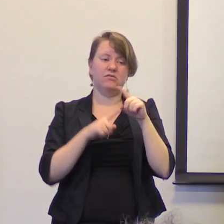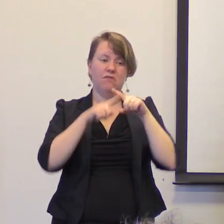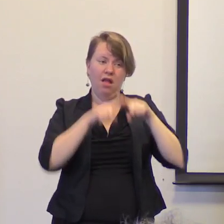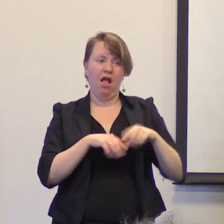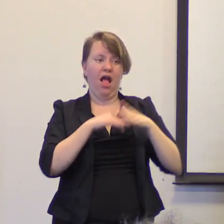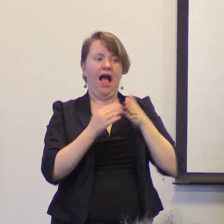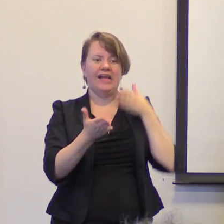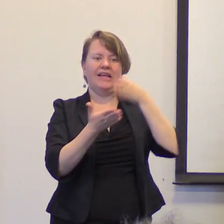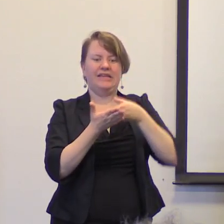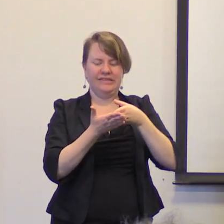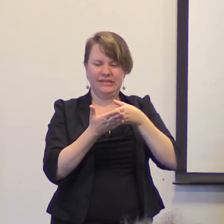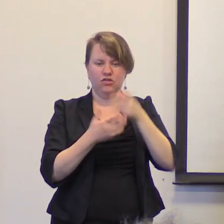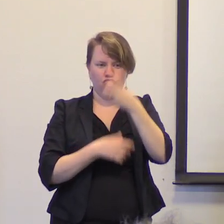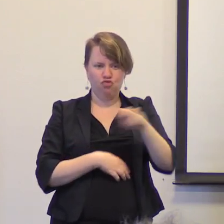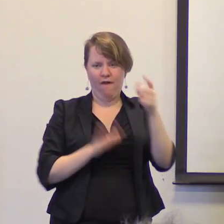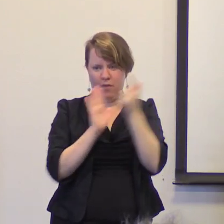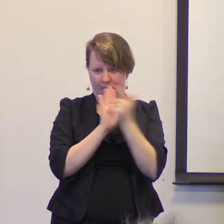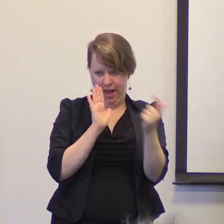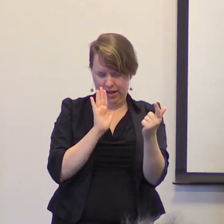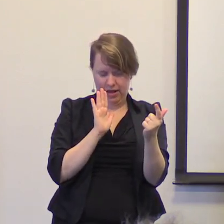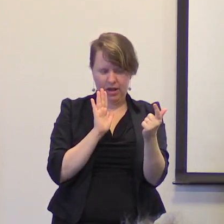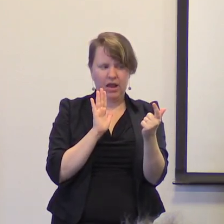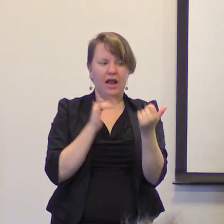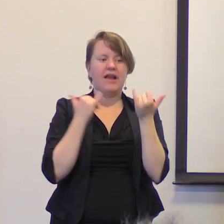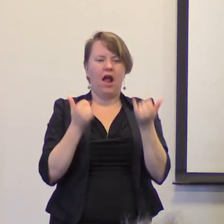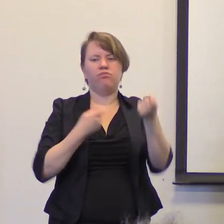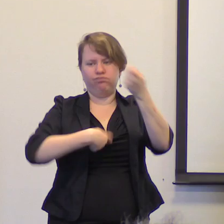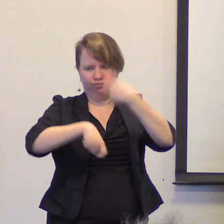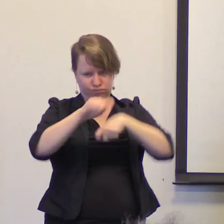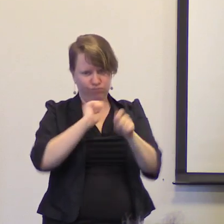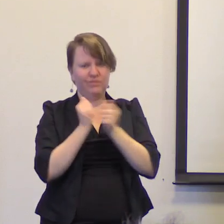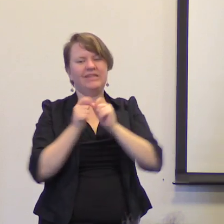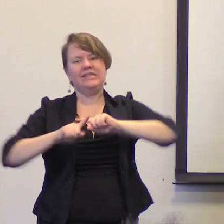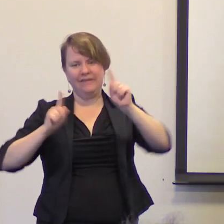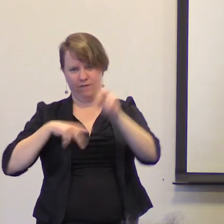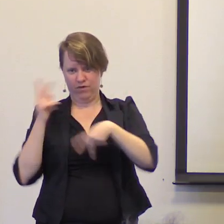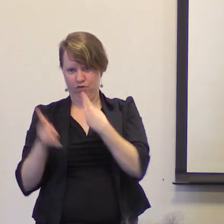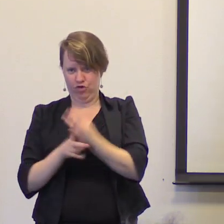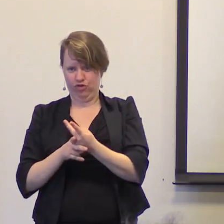27, which, as you probably know, has been replaced with a different version of the travel ban.